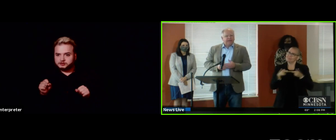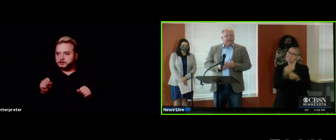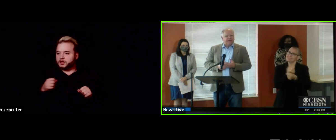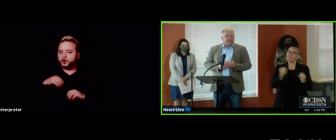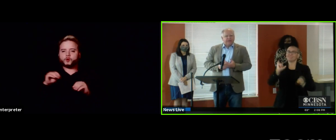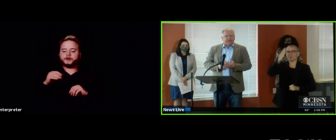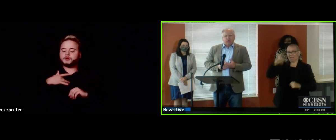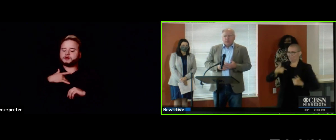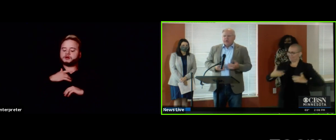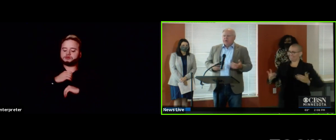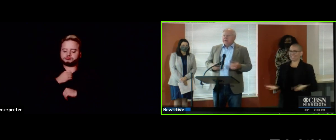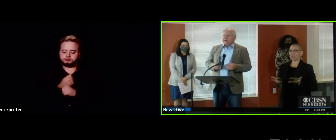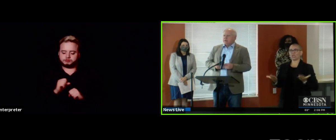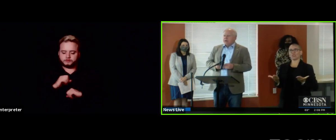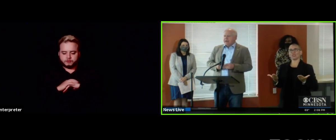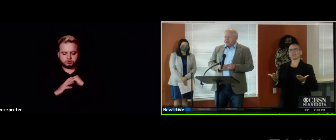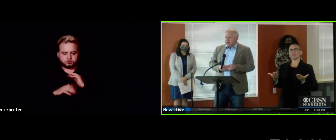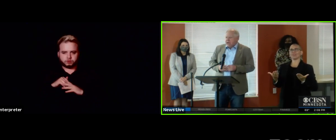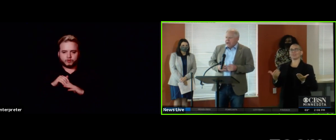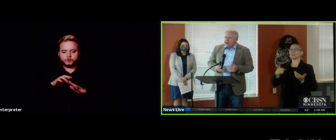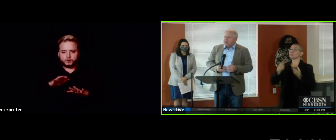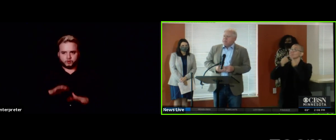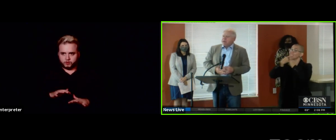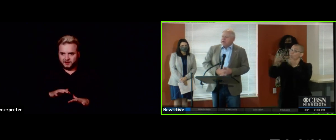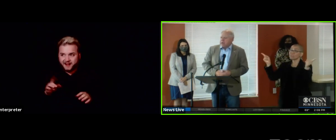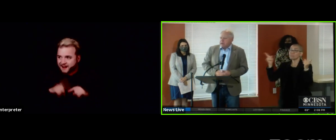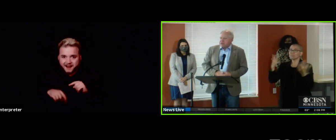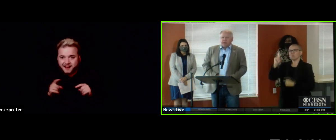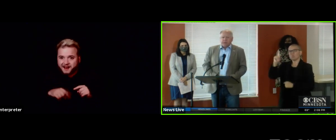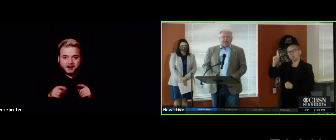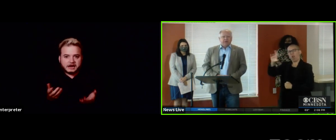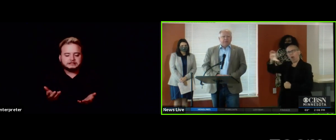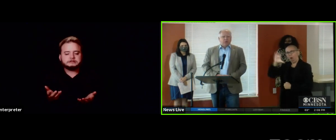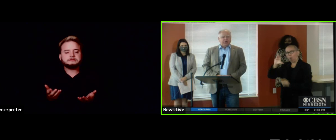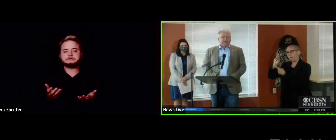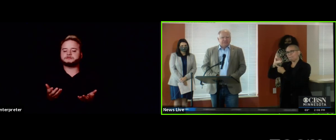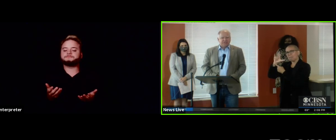is meant to do. We're here today to announce a hundred million dollars in rental and mortgage